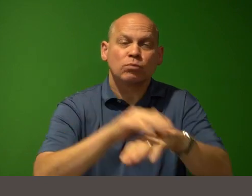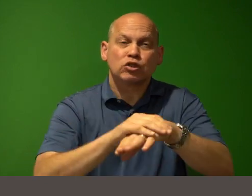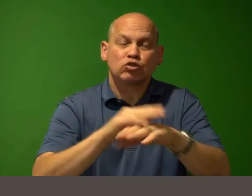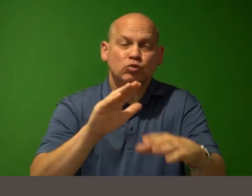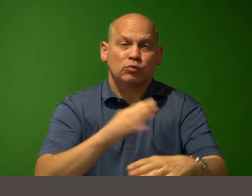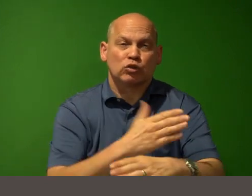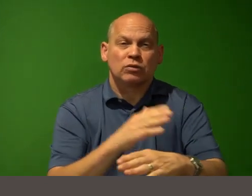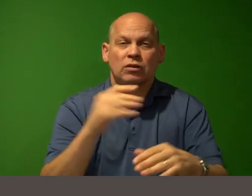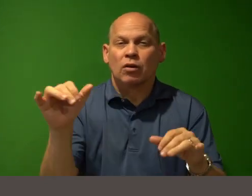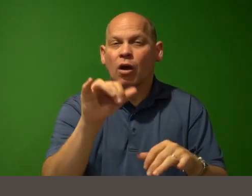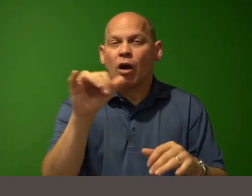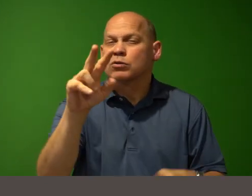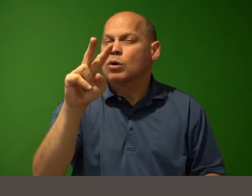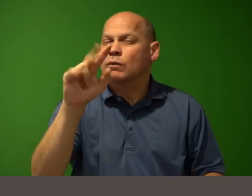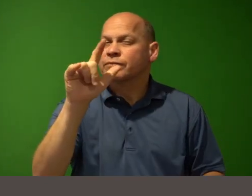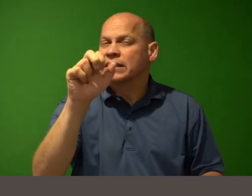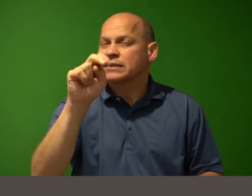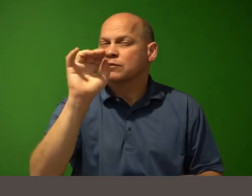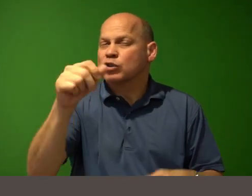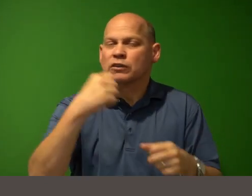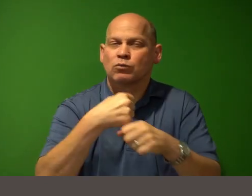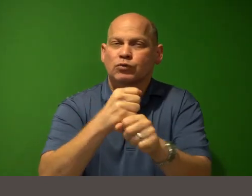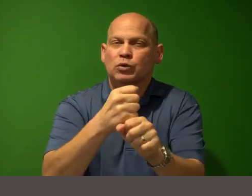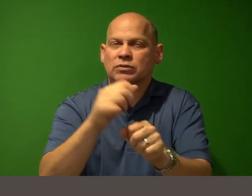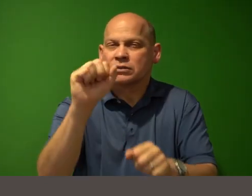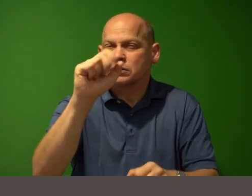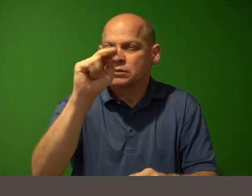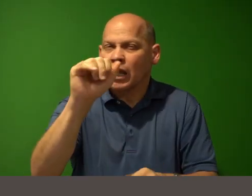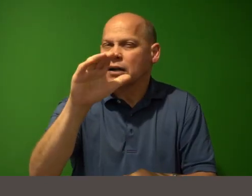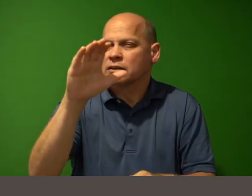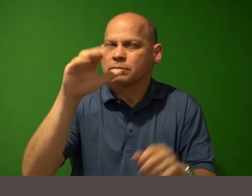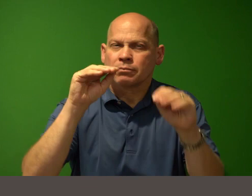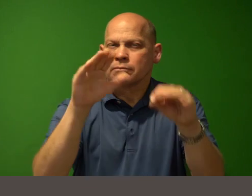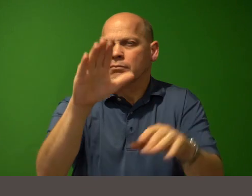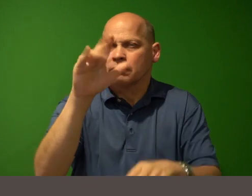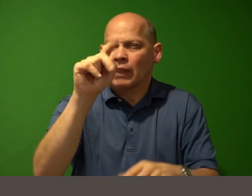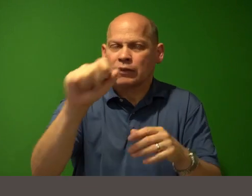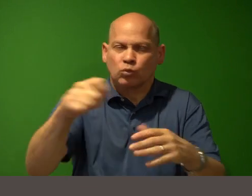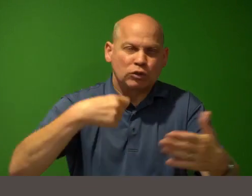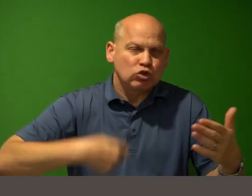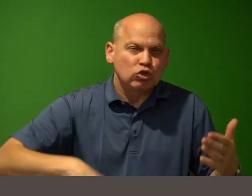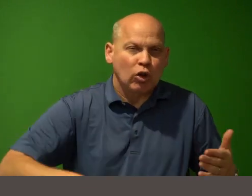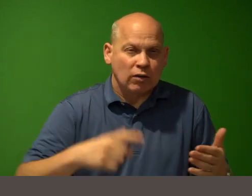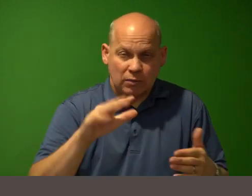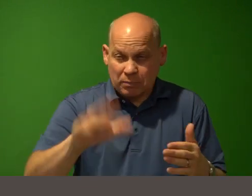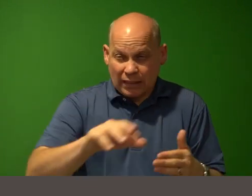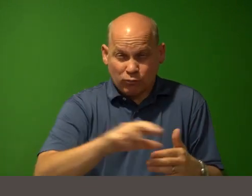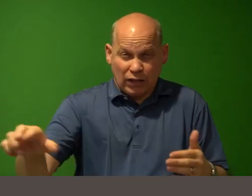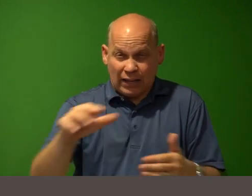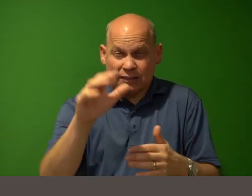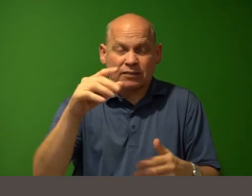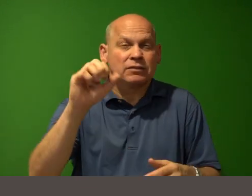a villain who can produce sonic blasts with his guitar And to the bottom right is Spider-Punk from the Spiderverse movie.